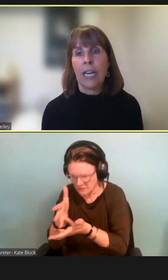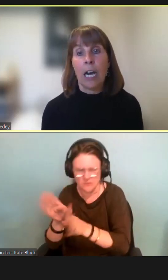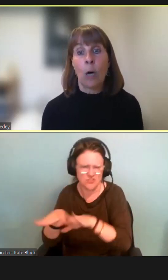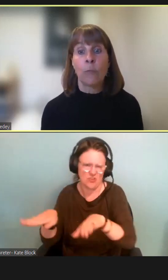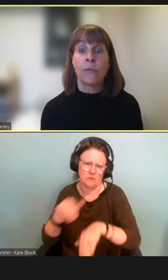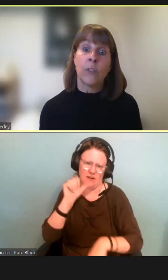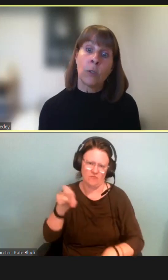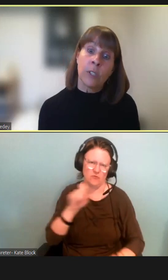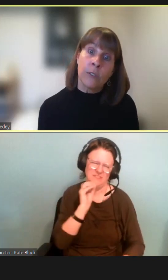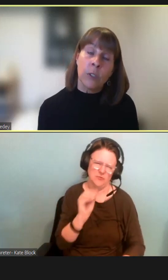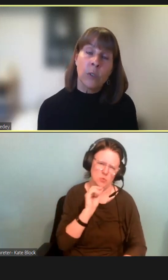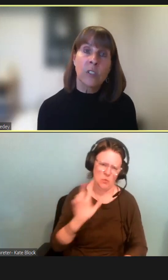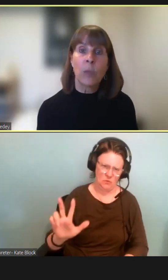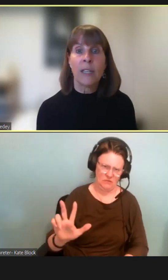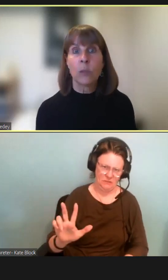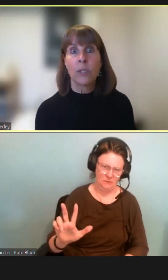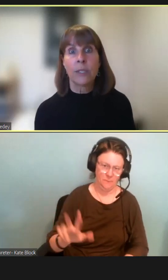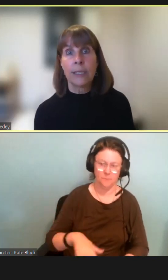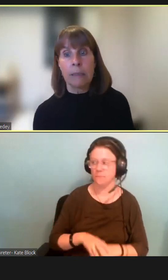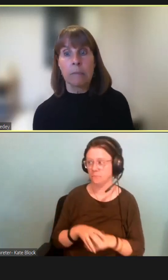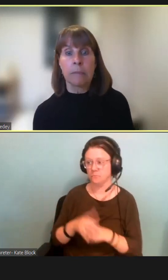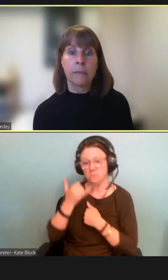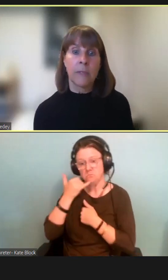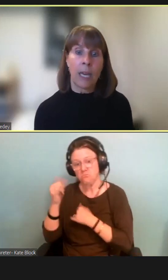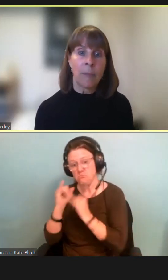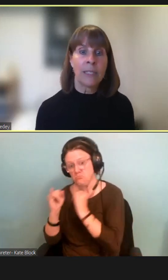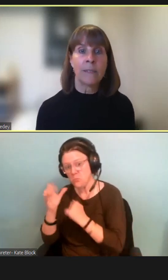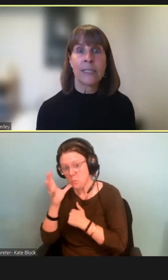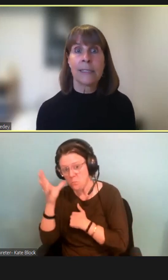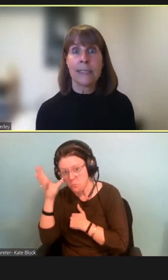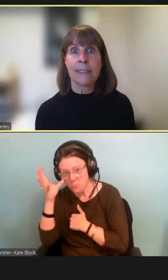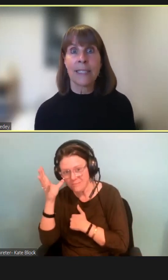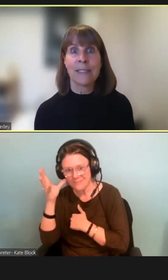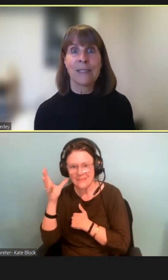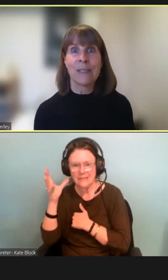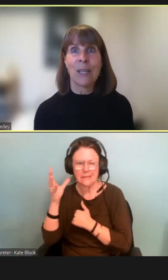um phone interviews is a possibility I'm kind of listing these I guess in a